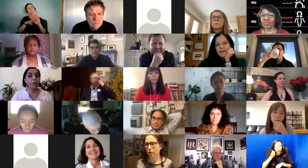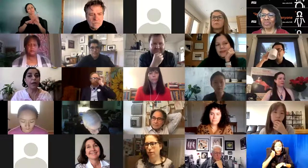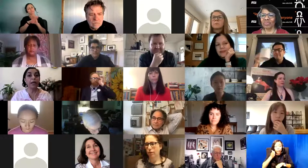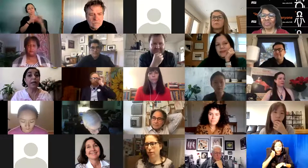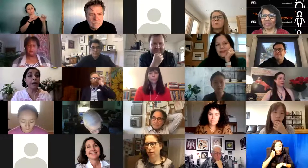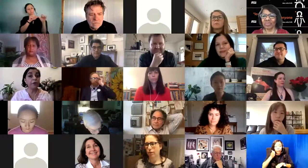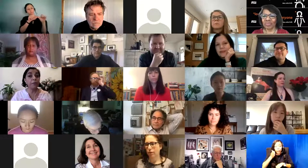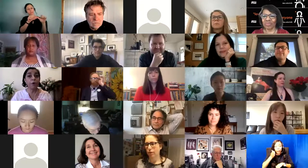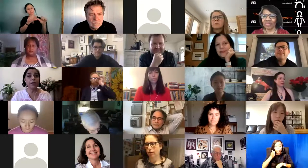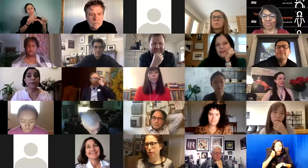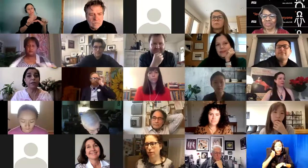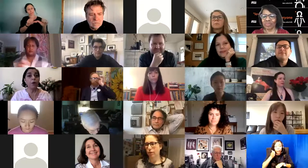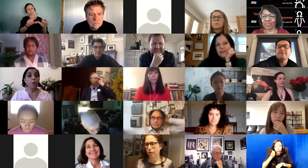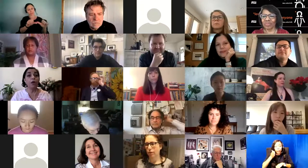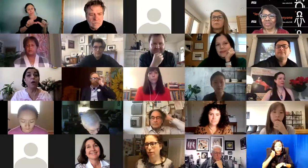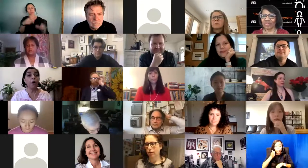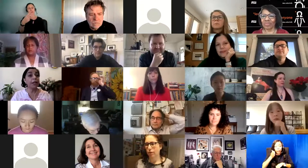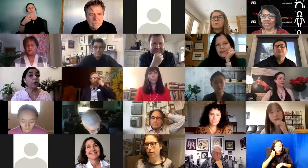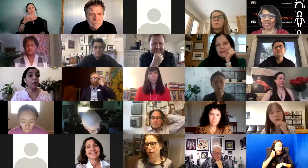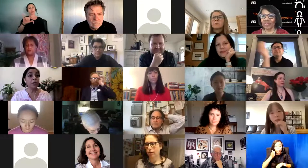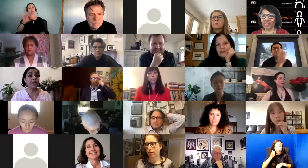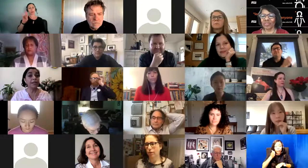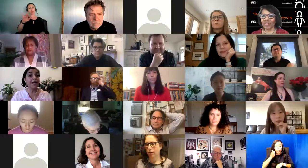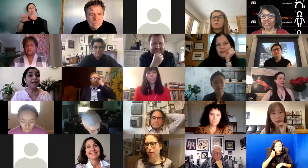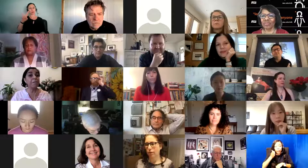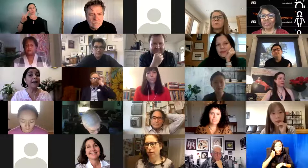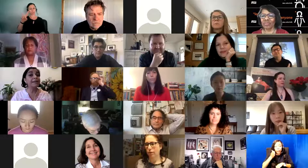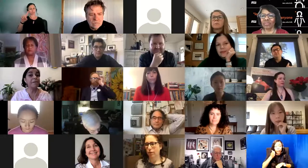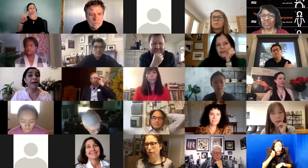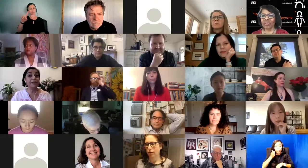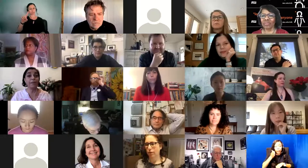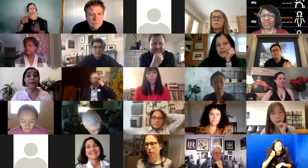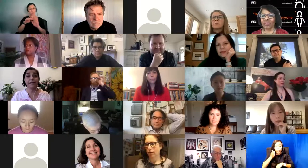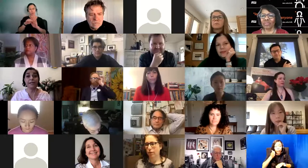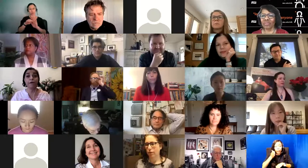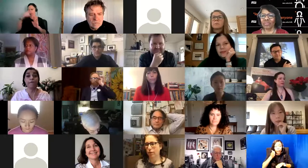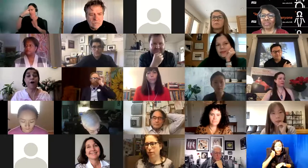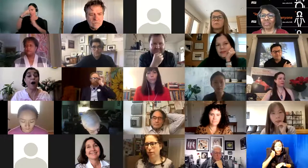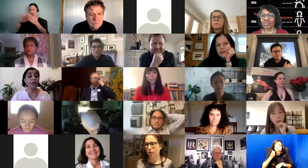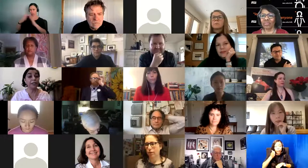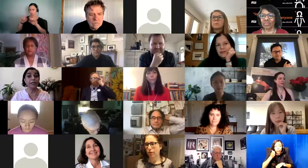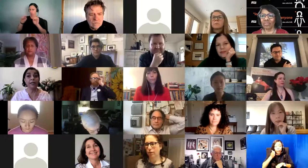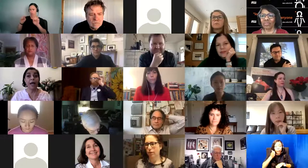and hybrid models where local communities can maximize the presence of artists